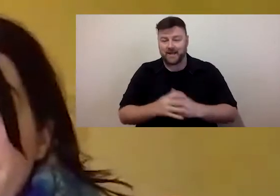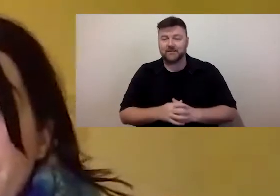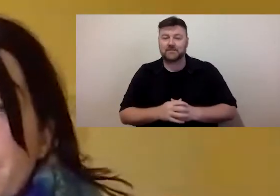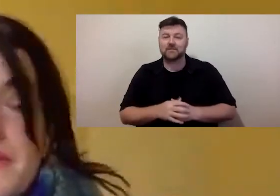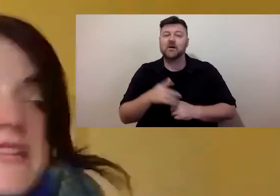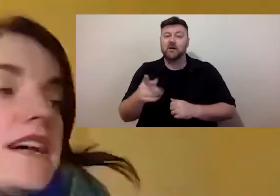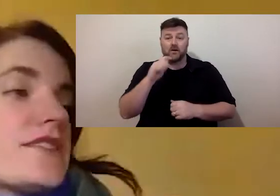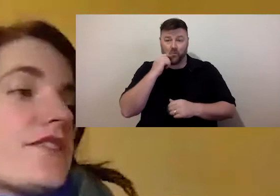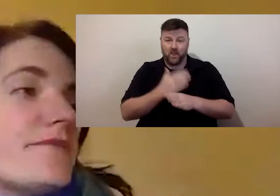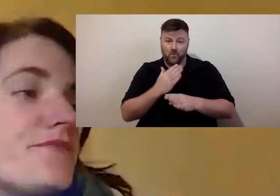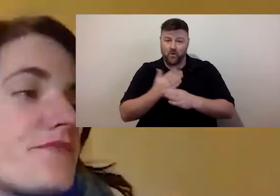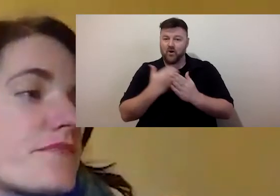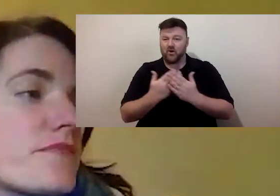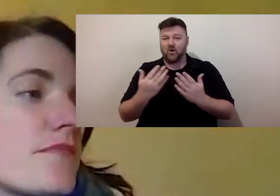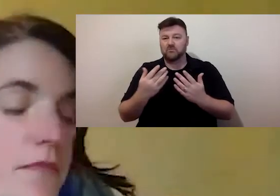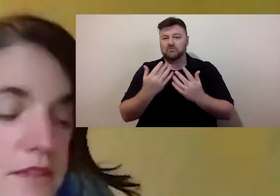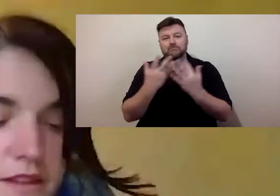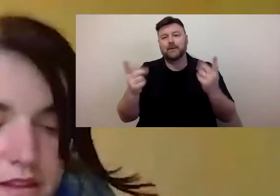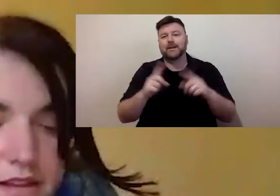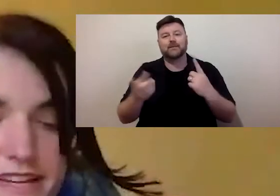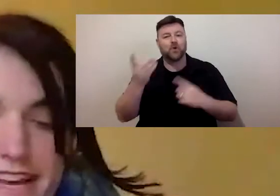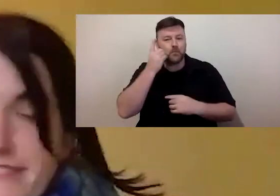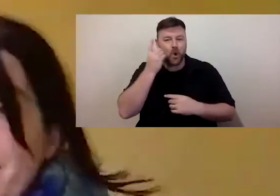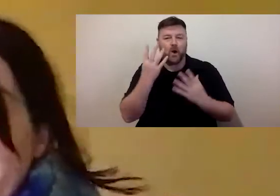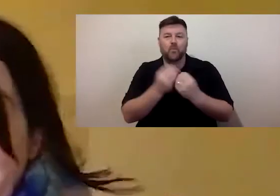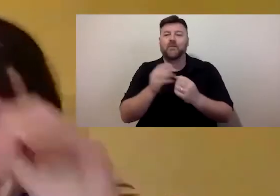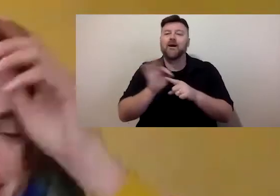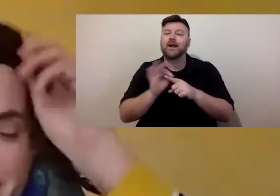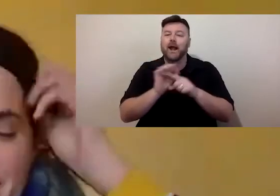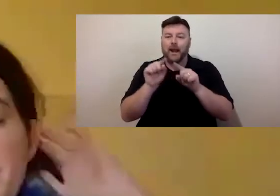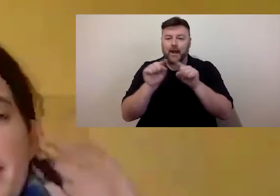phones with a colour screen. In excellent news, the GIF of Dance has